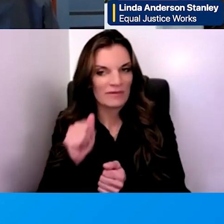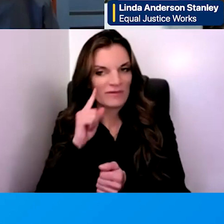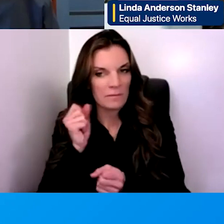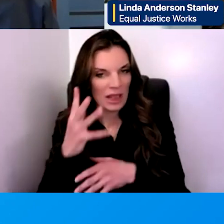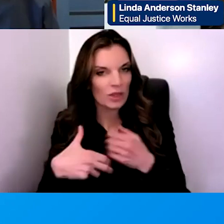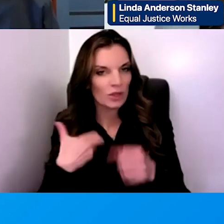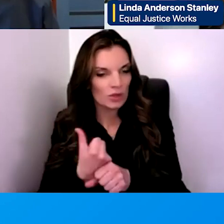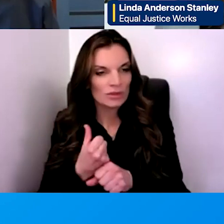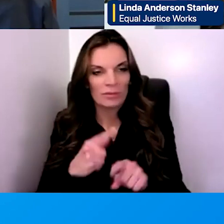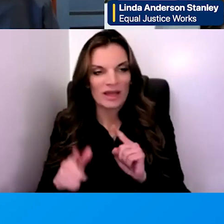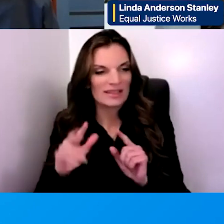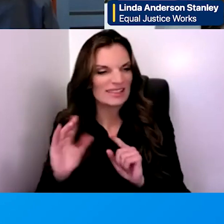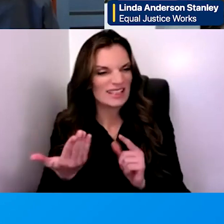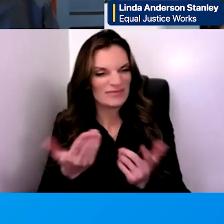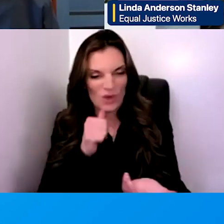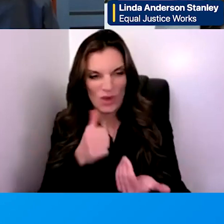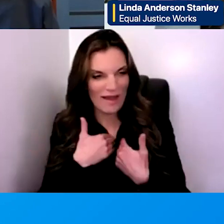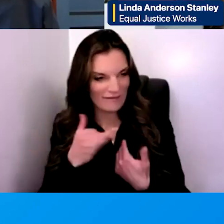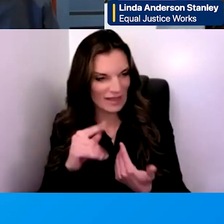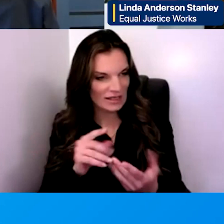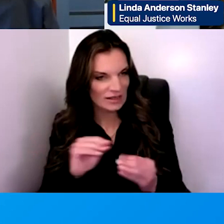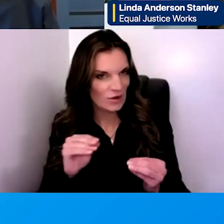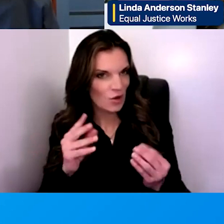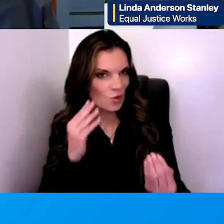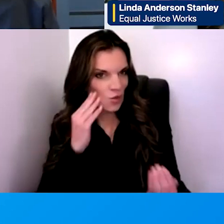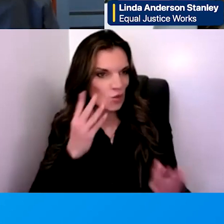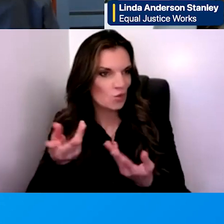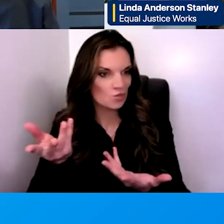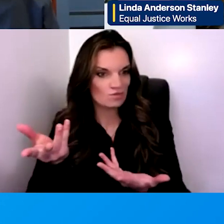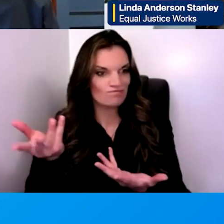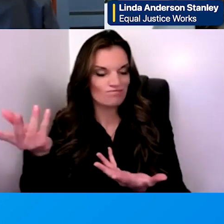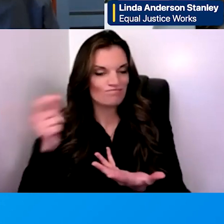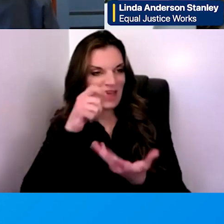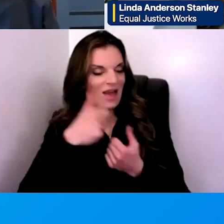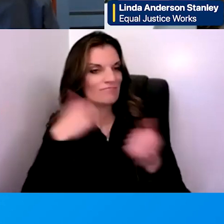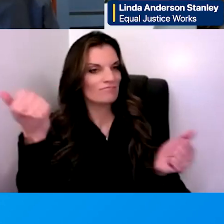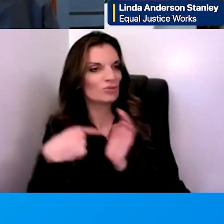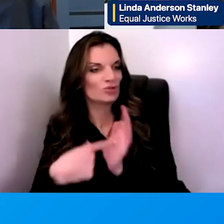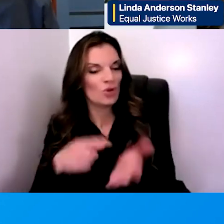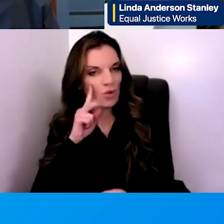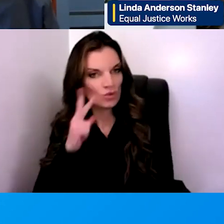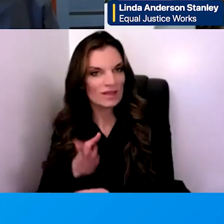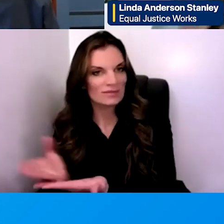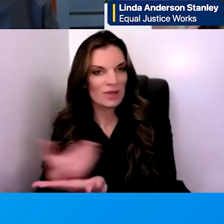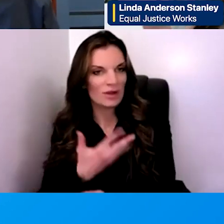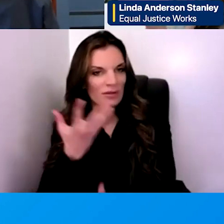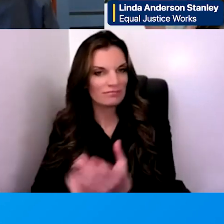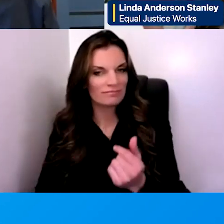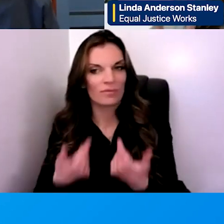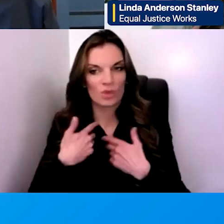But it just doesn't exist. They don't share it. And I think that's part of a problem. Is we have been trying to get them to put something together